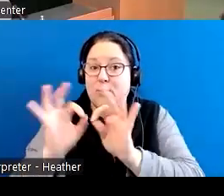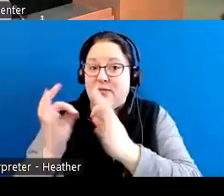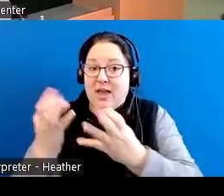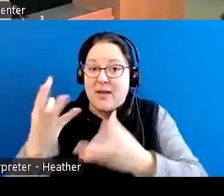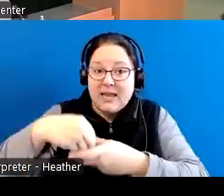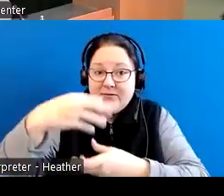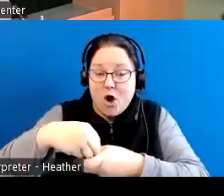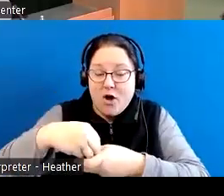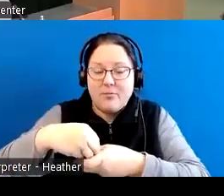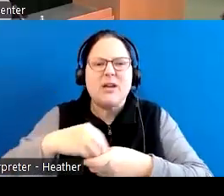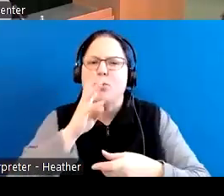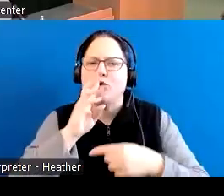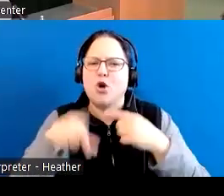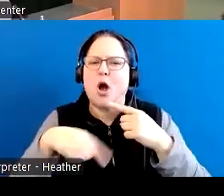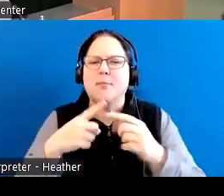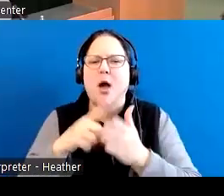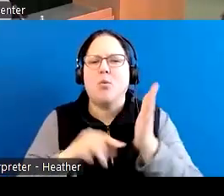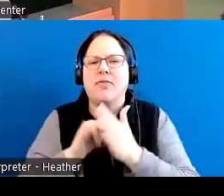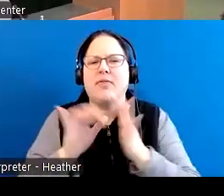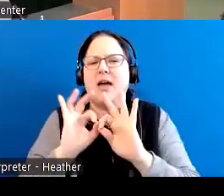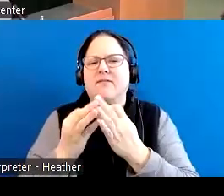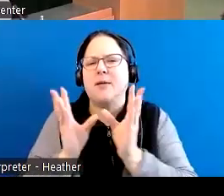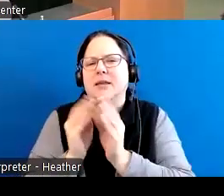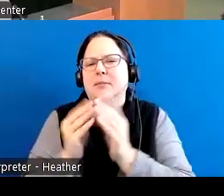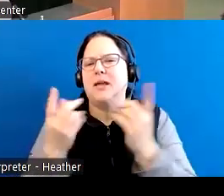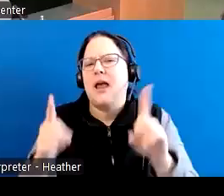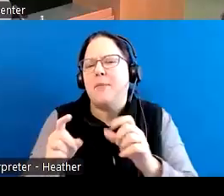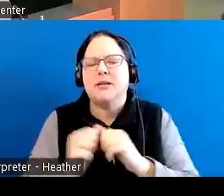about what that family meeting looks like in a narrative kind of way. Um, and getting the